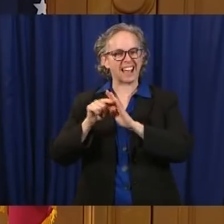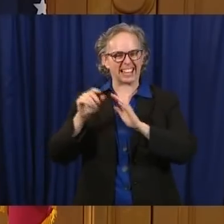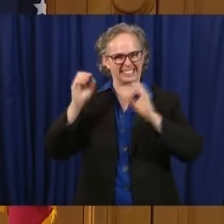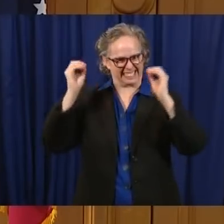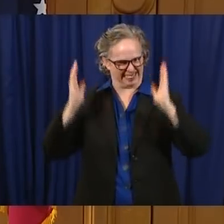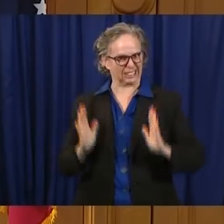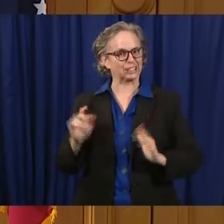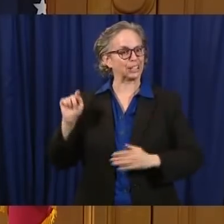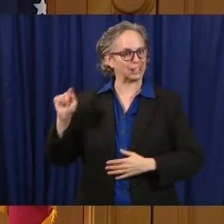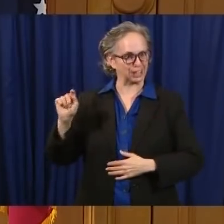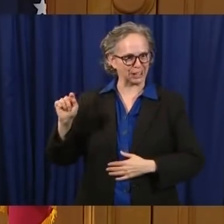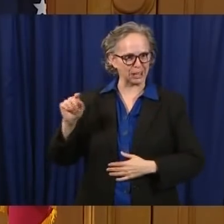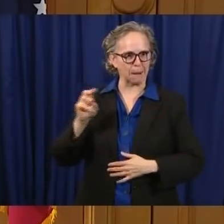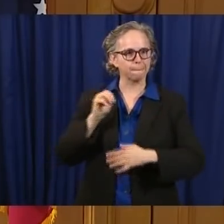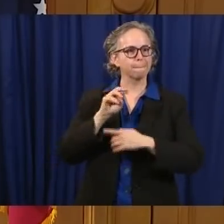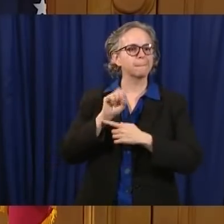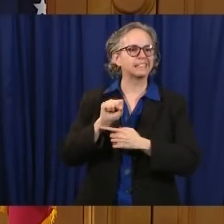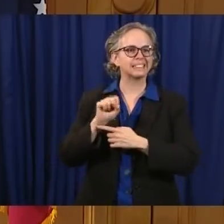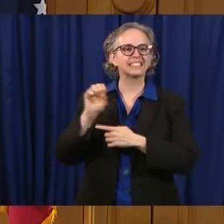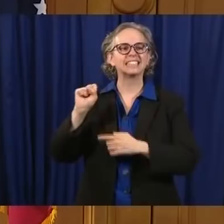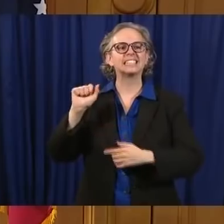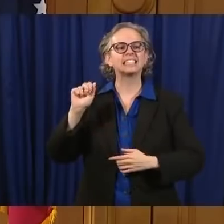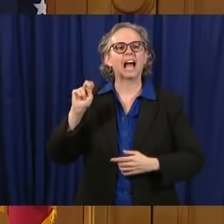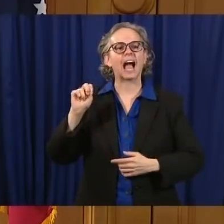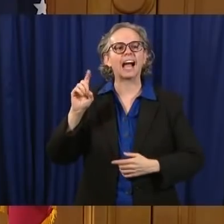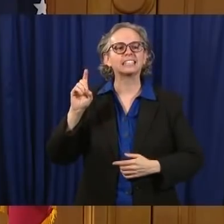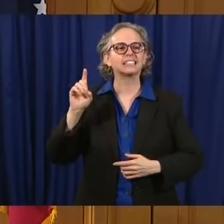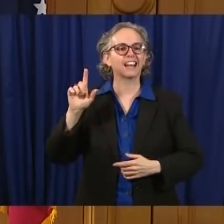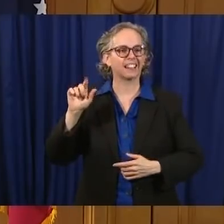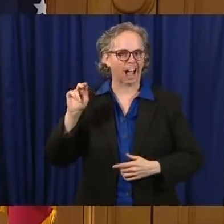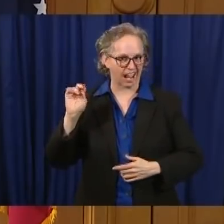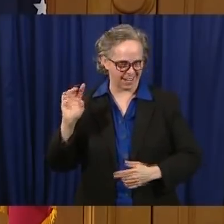HAMILTON, OHIO, THE CITY, SCHOOLS THIRD GRADE MATH AND